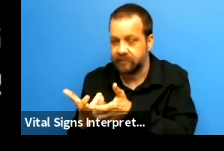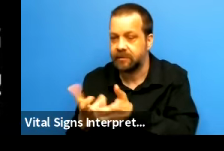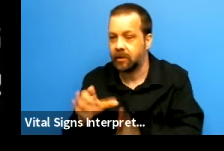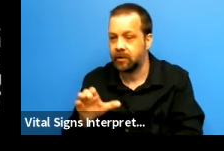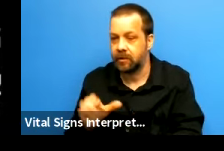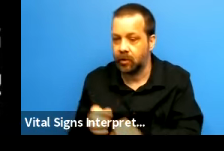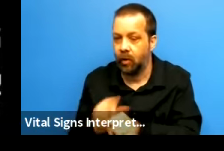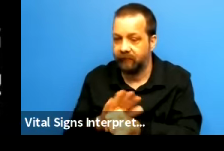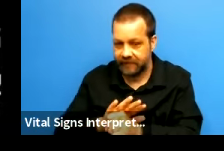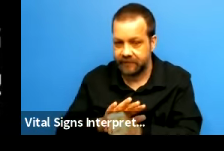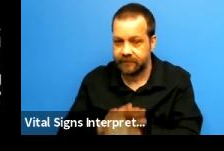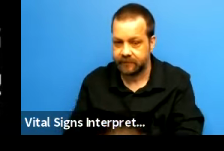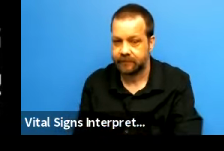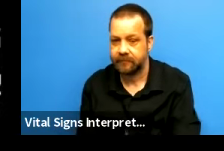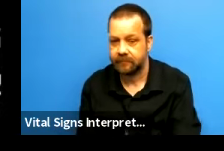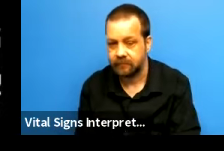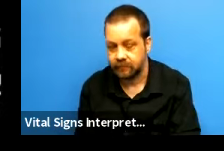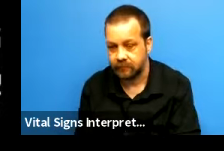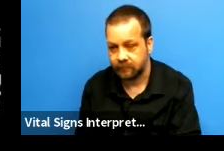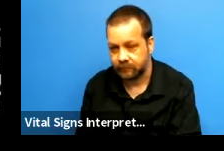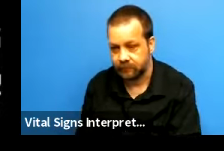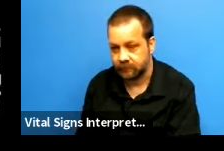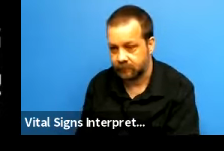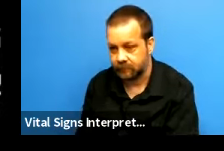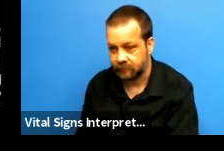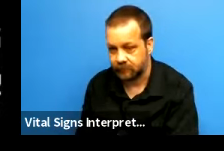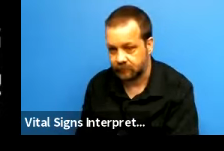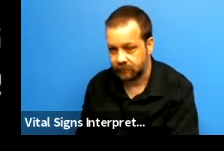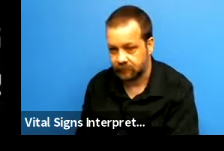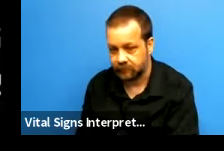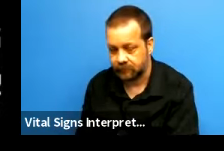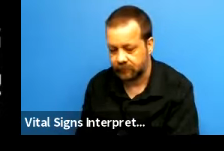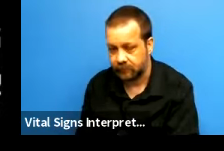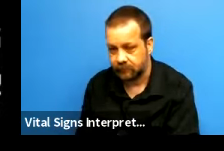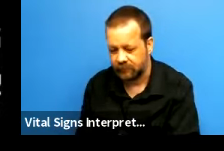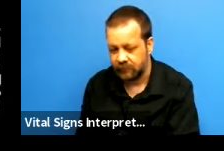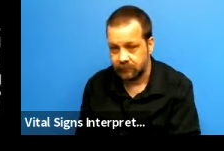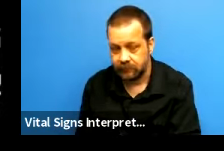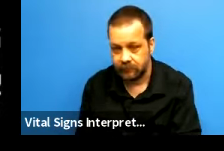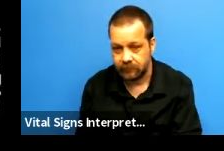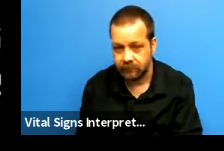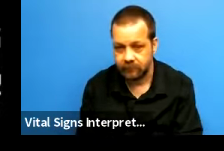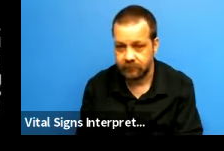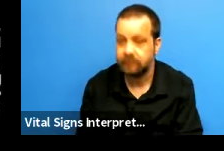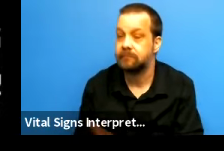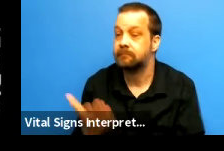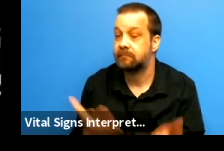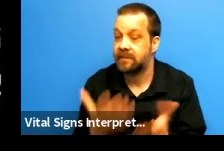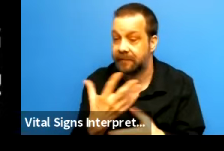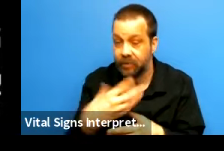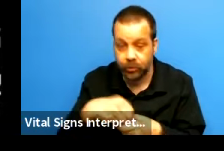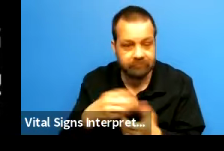especially as you work with your employees that have disabilities. They may include things like general hygiene,